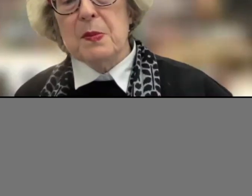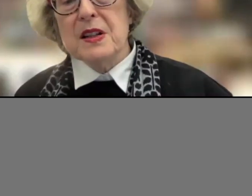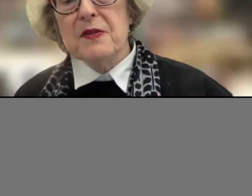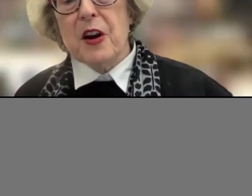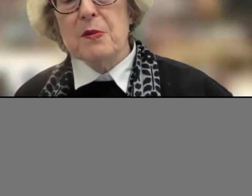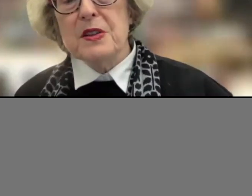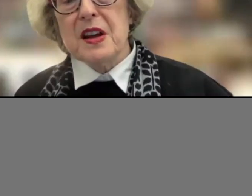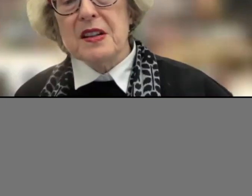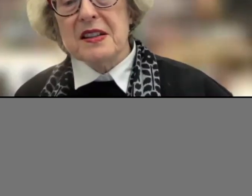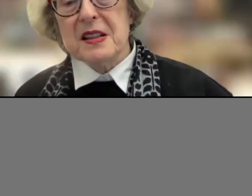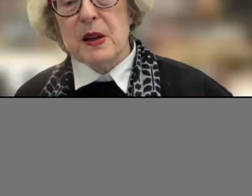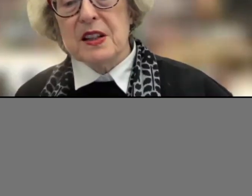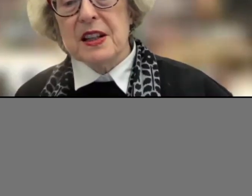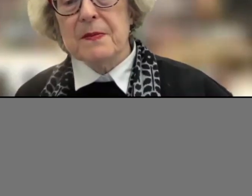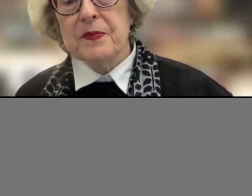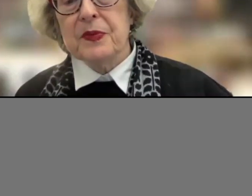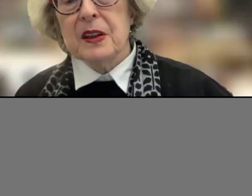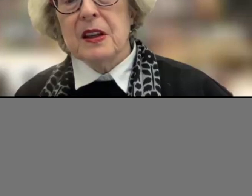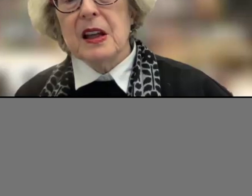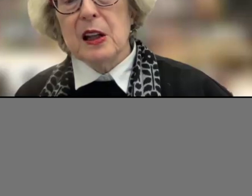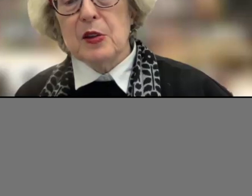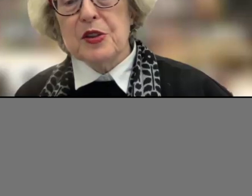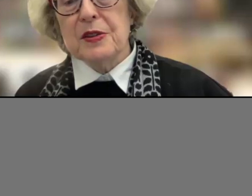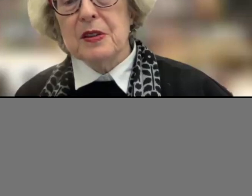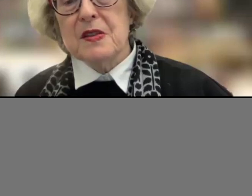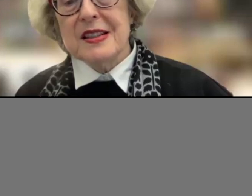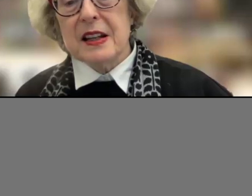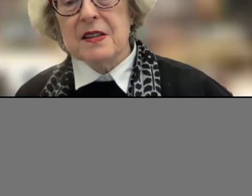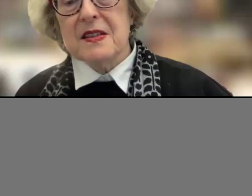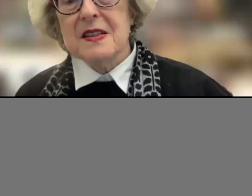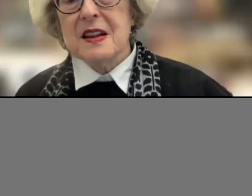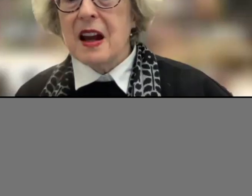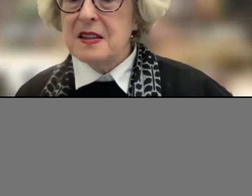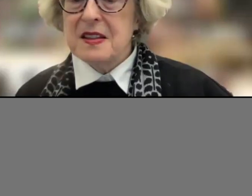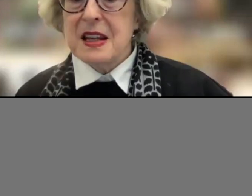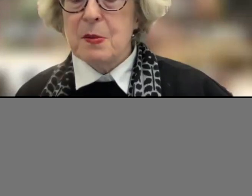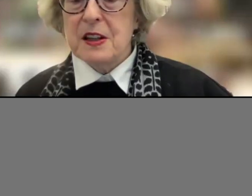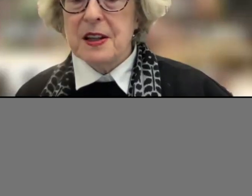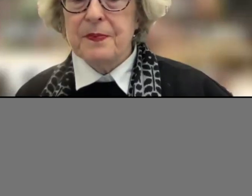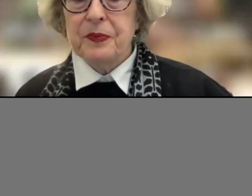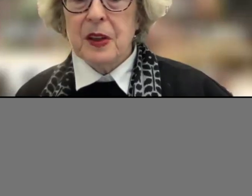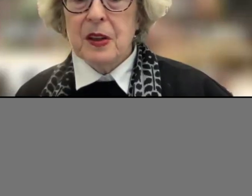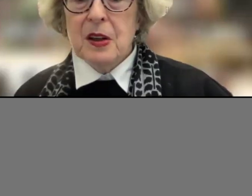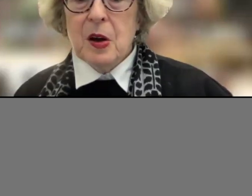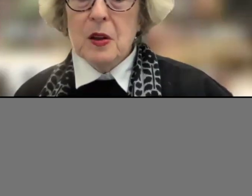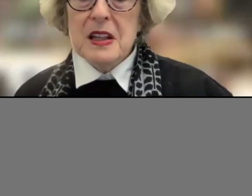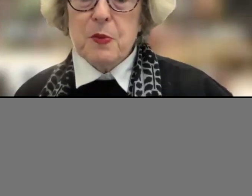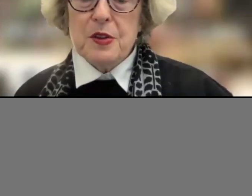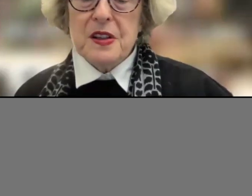built environment and accessibility, inclusion, resilience, and sustainability. All these projects